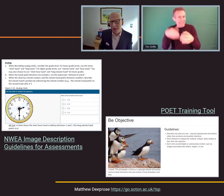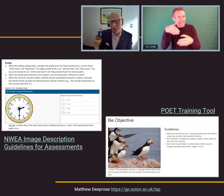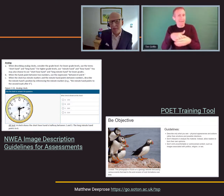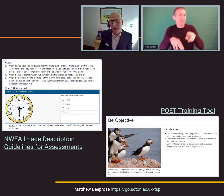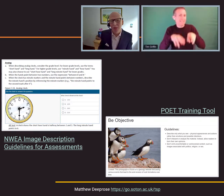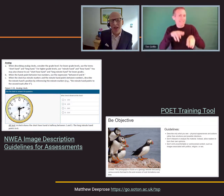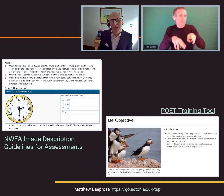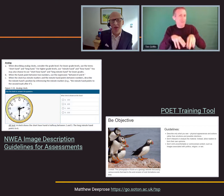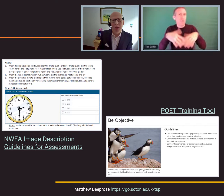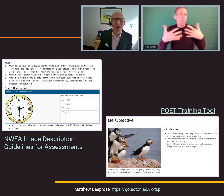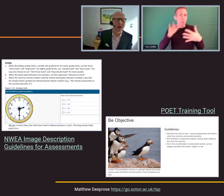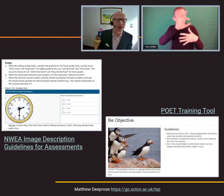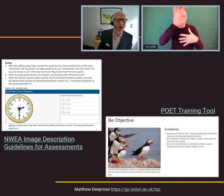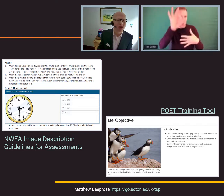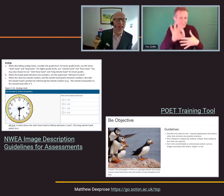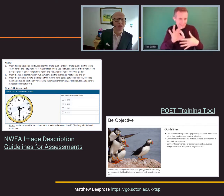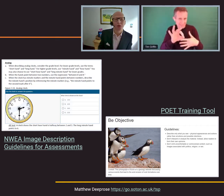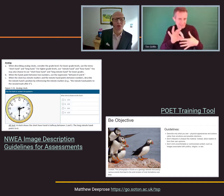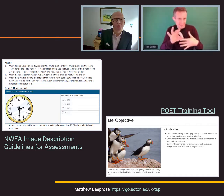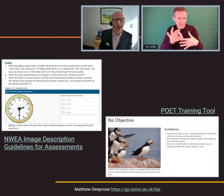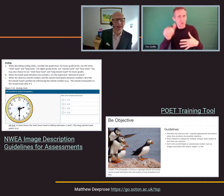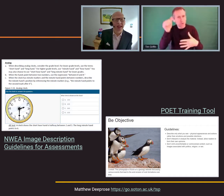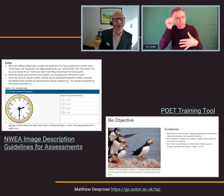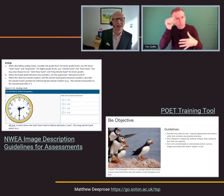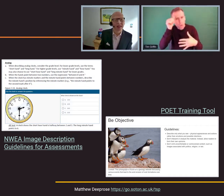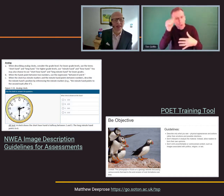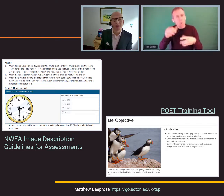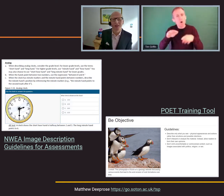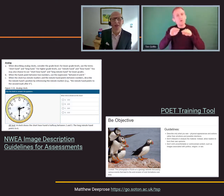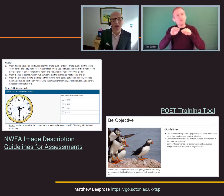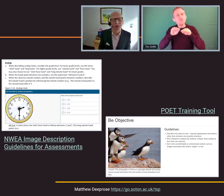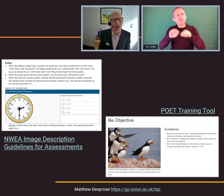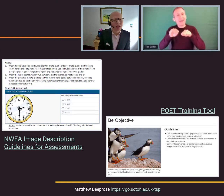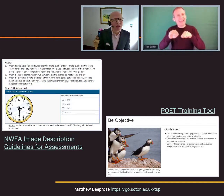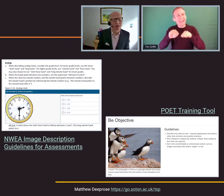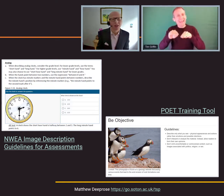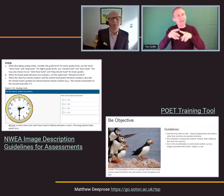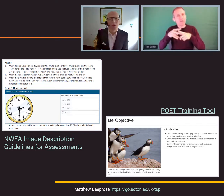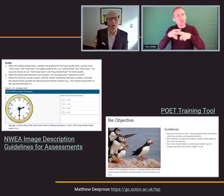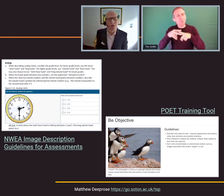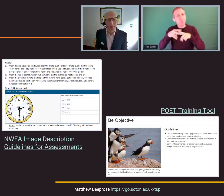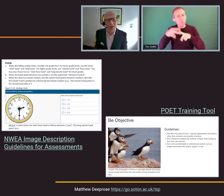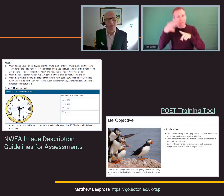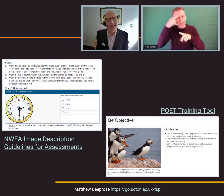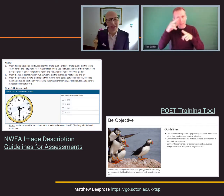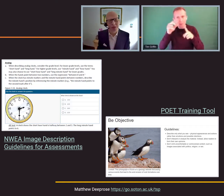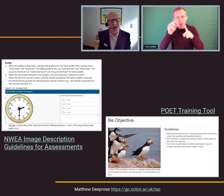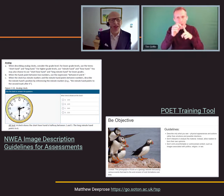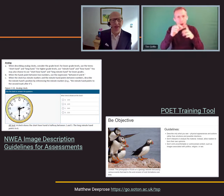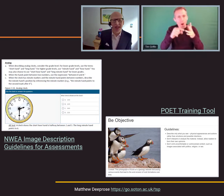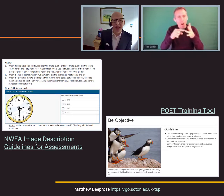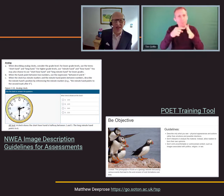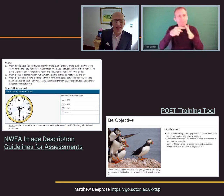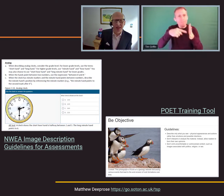Many of you will be aware of the POET training tool that has exercises you can follow to learn more about writing alternative text.